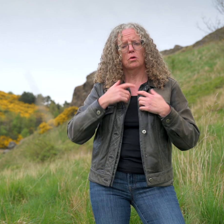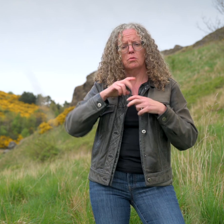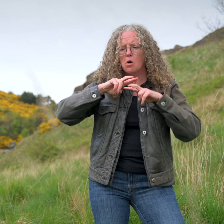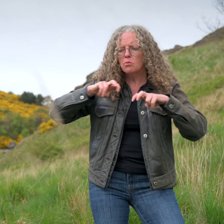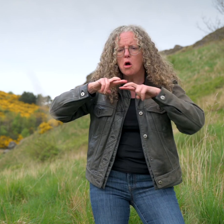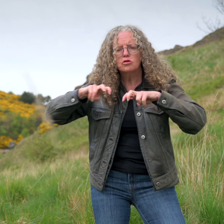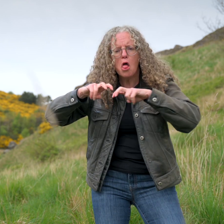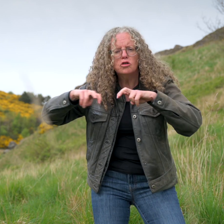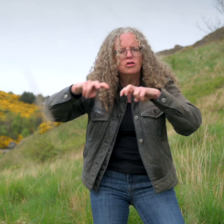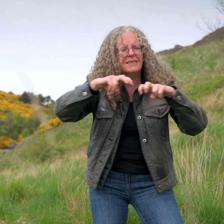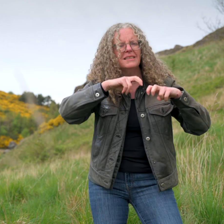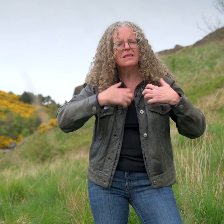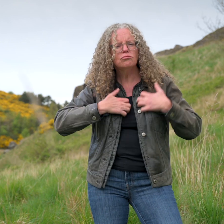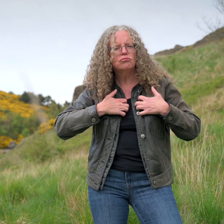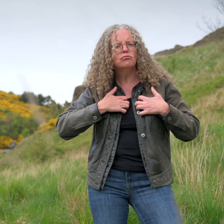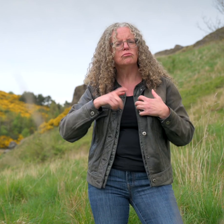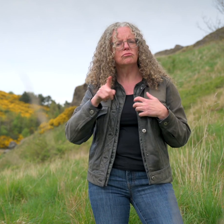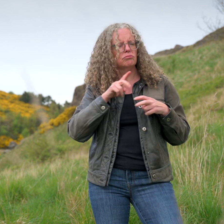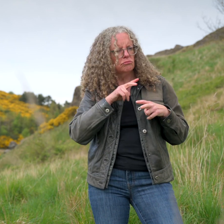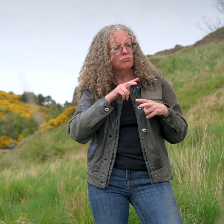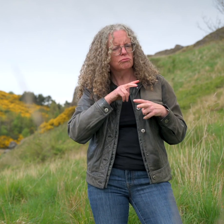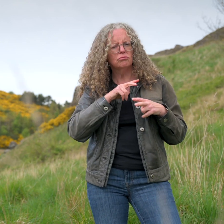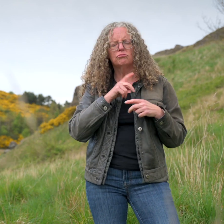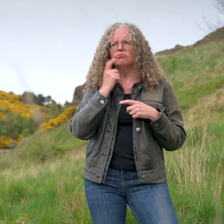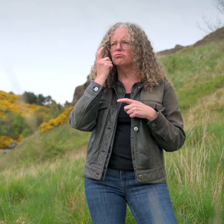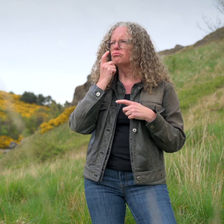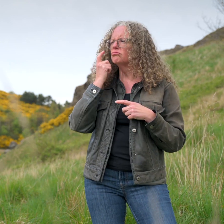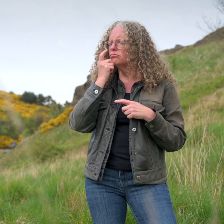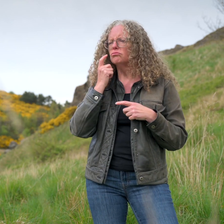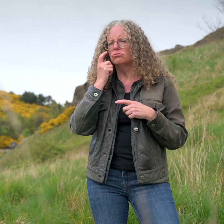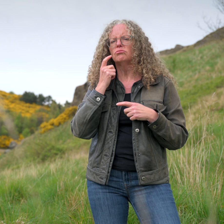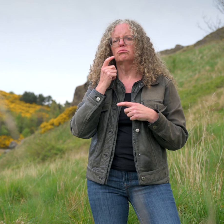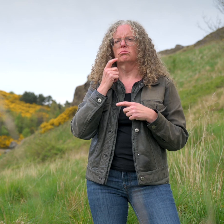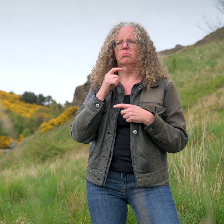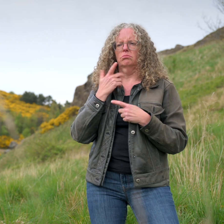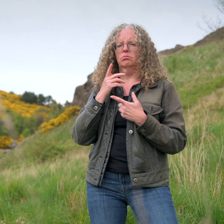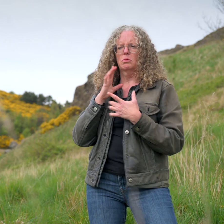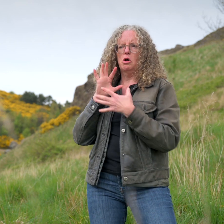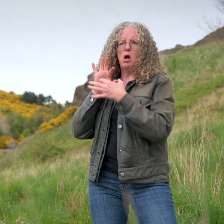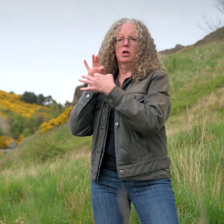He happened to have an interest in archaeology, and this news set him thinking.